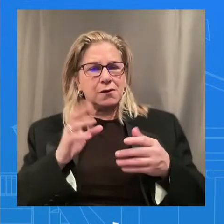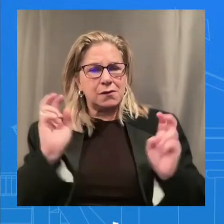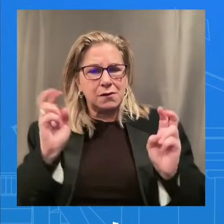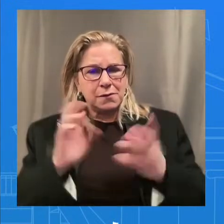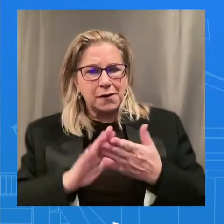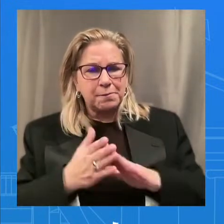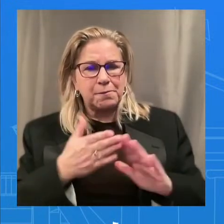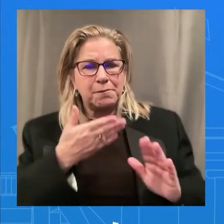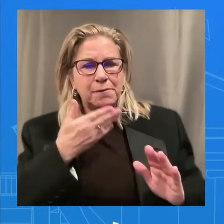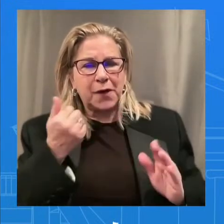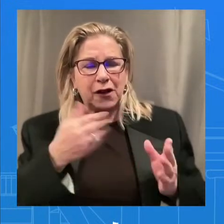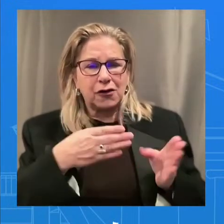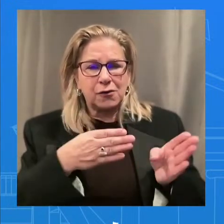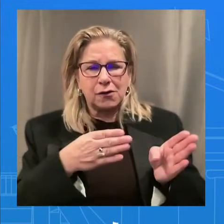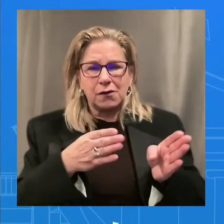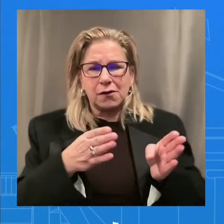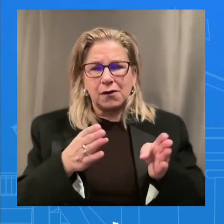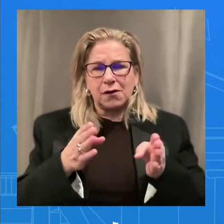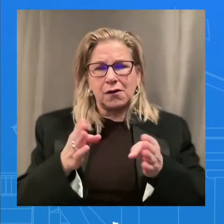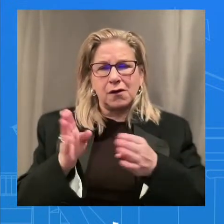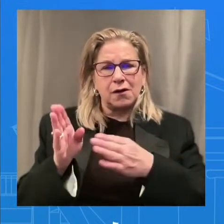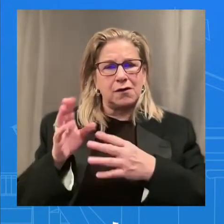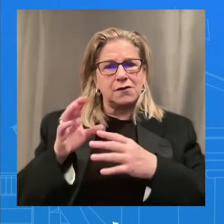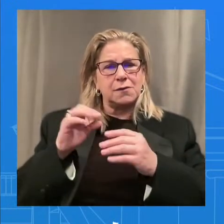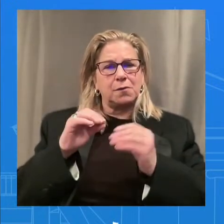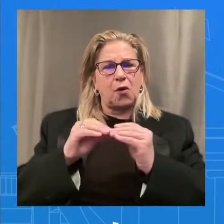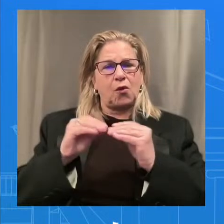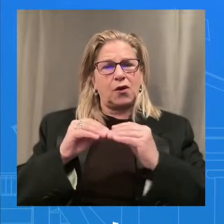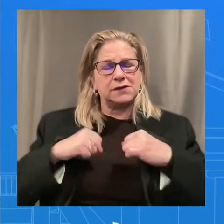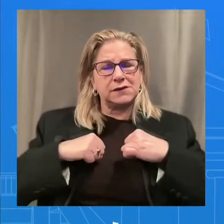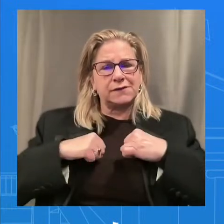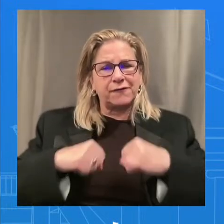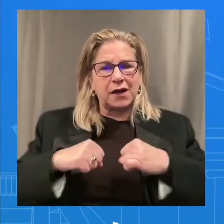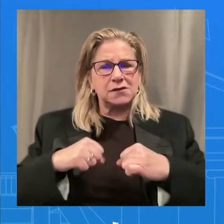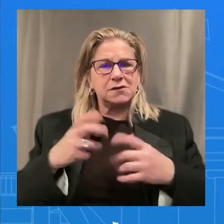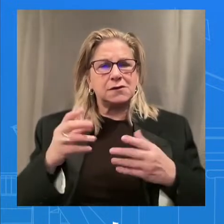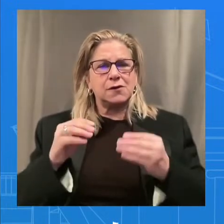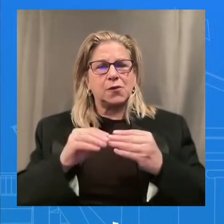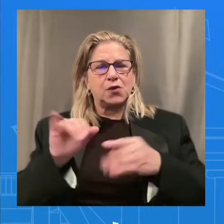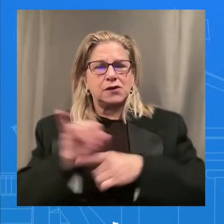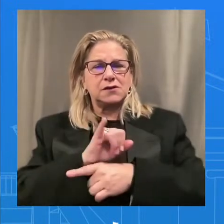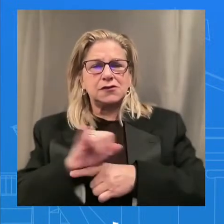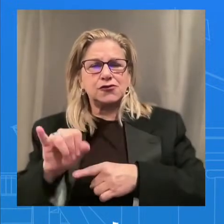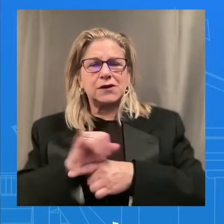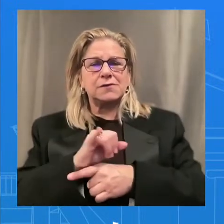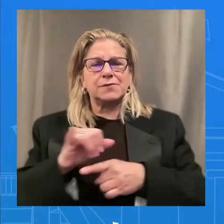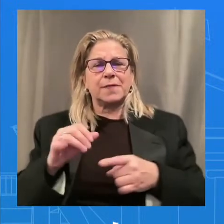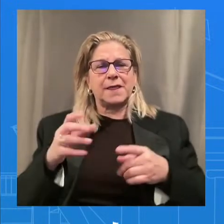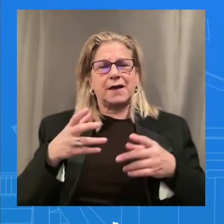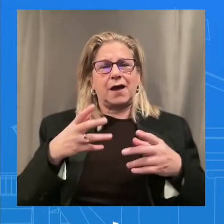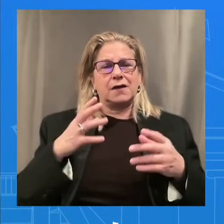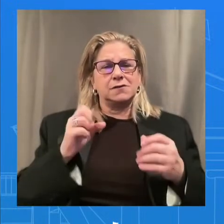and diversify our supply chains for critical goods? Yes. Did we strengthen the engines of American economic